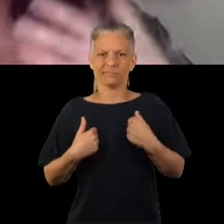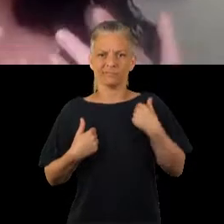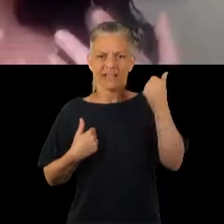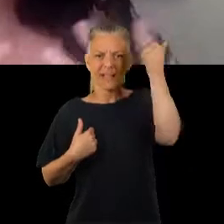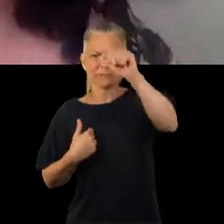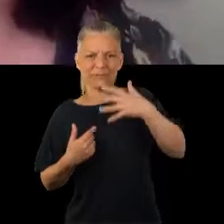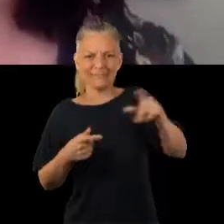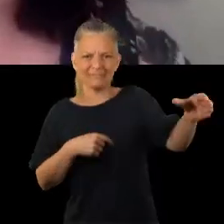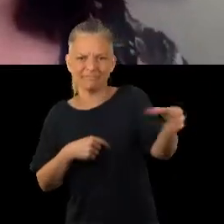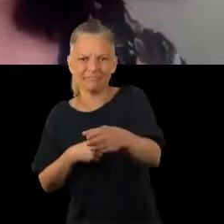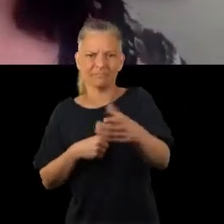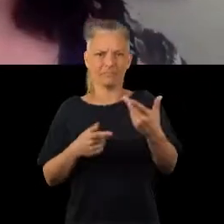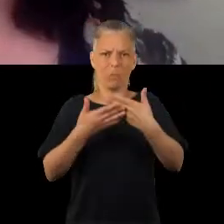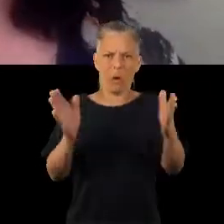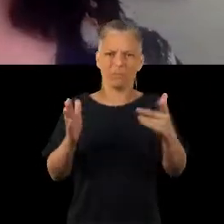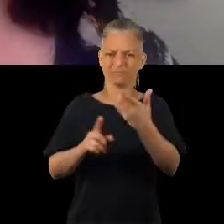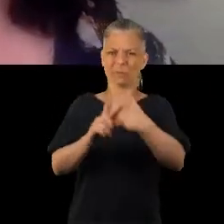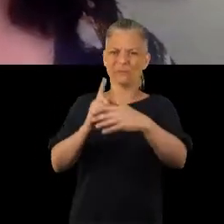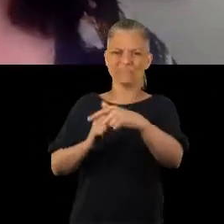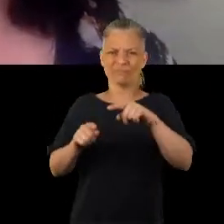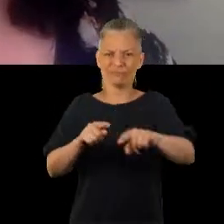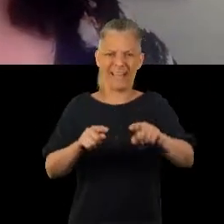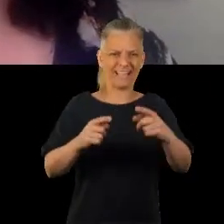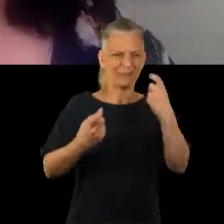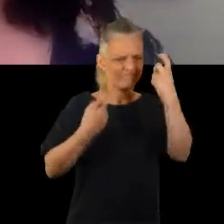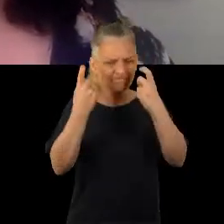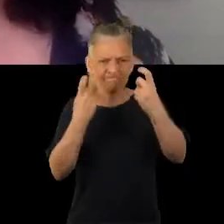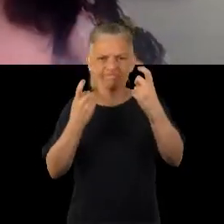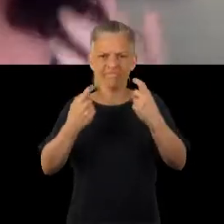including our wellbeing and mental health. Rather than necessarily feeling like the